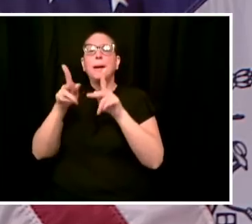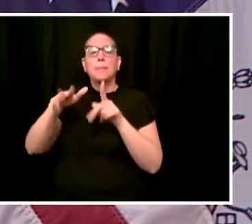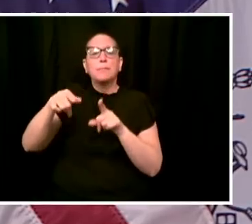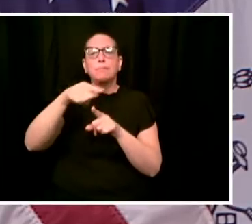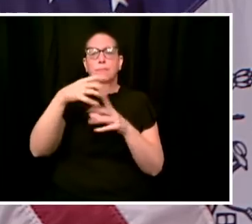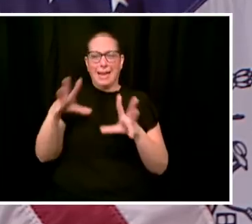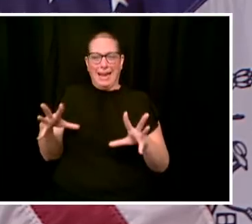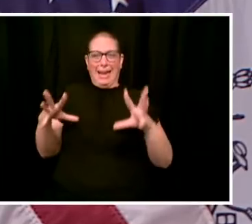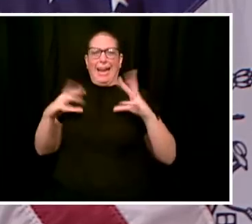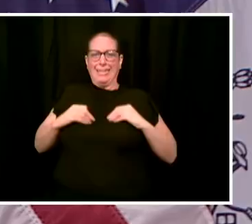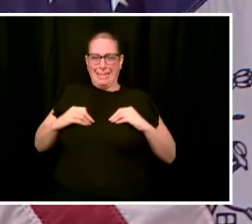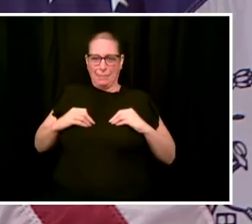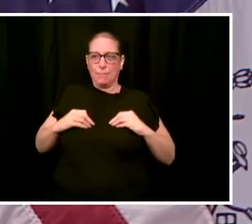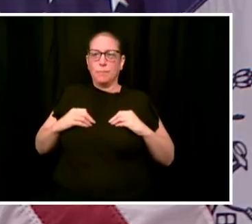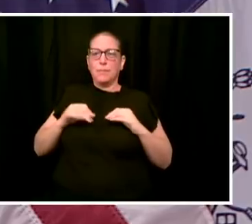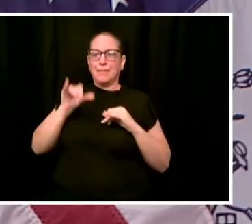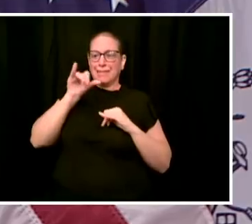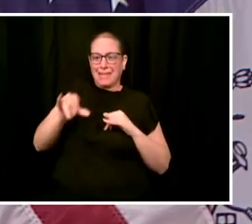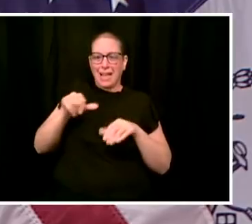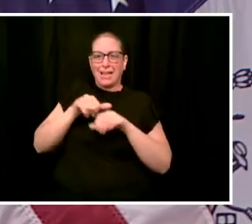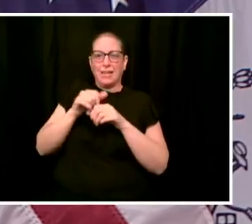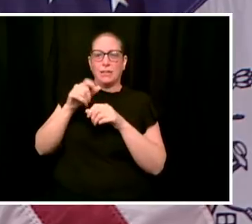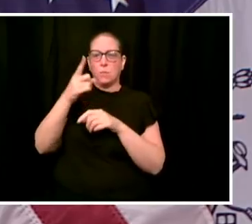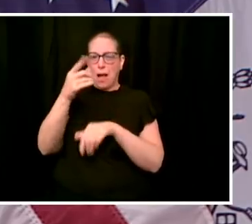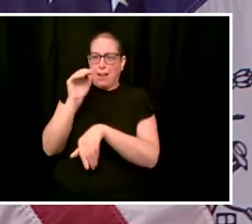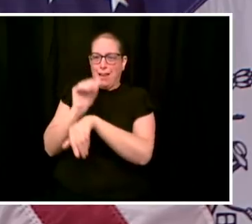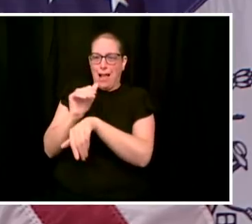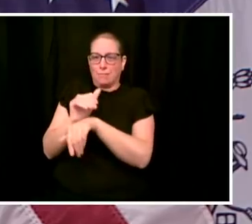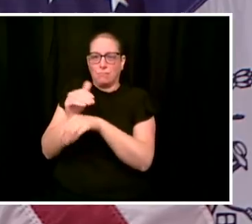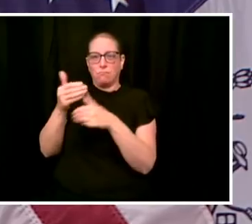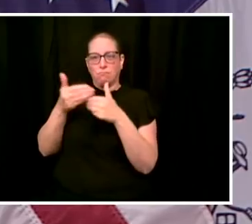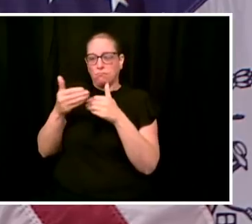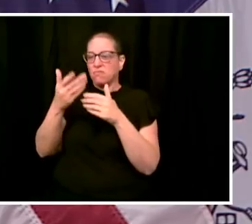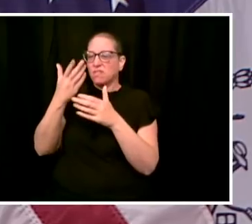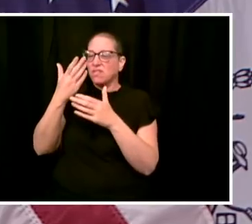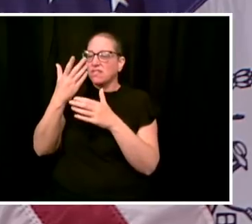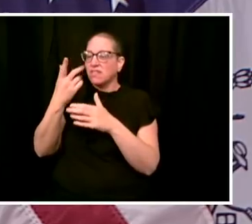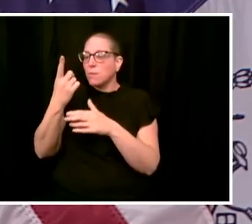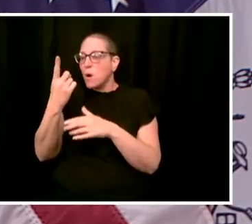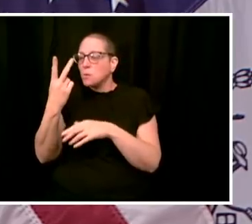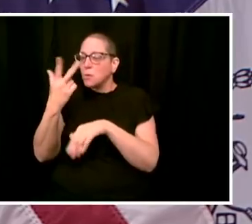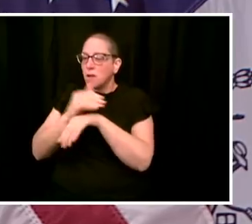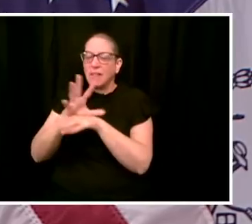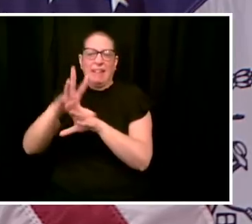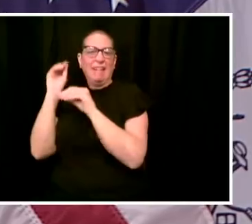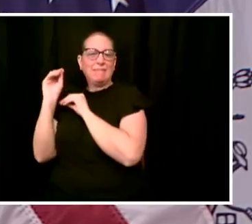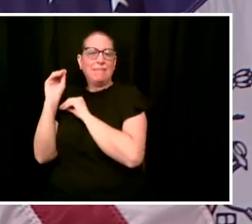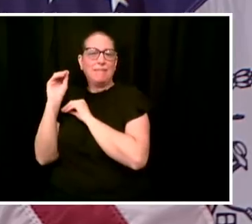ONE OR WOTNI GHTS AND MR. MAJ, ORI